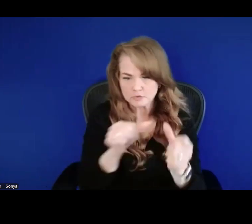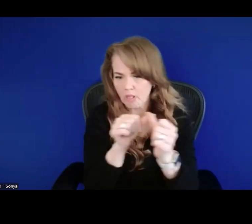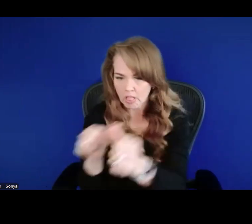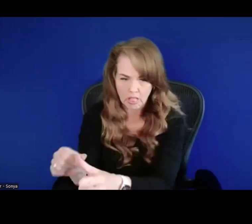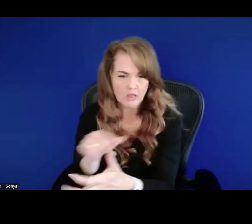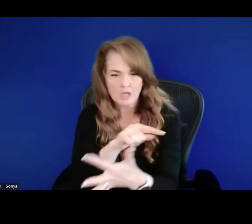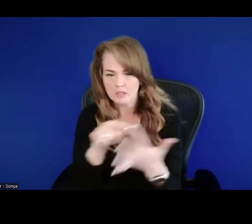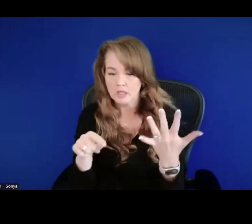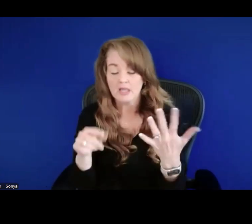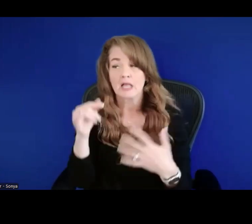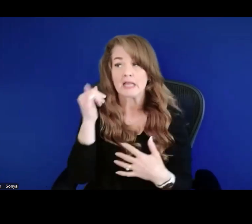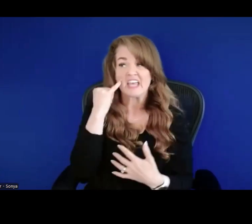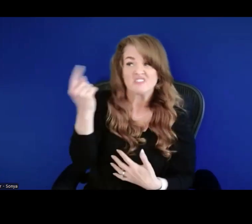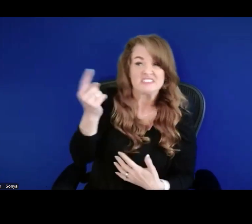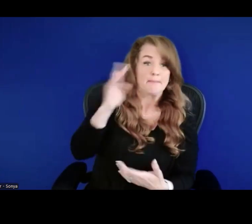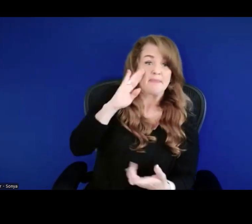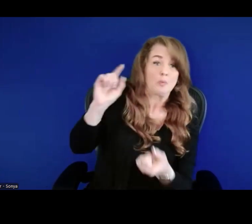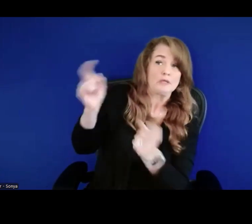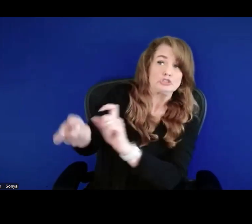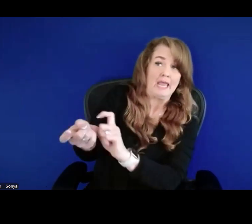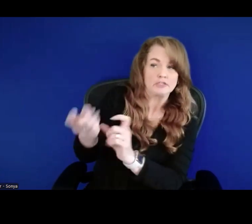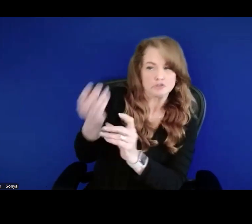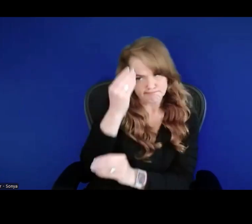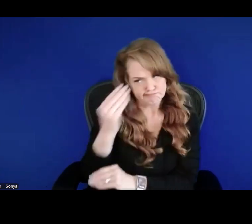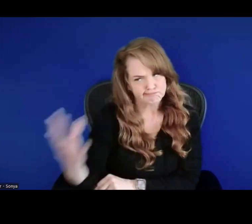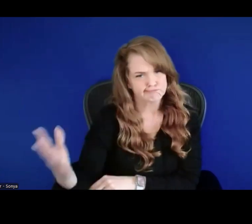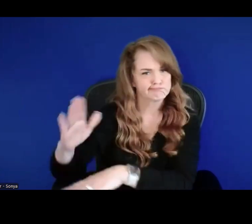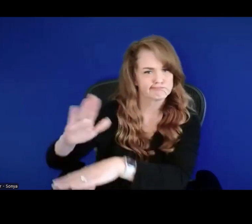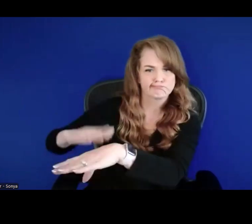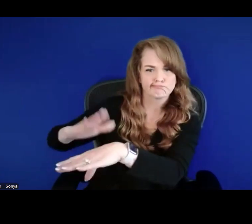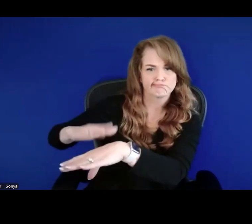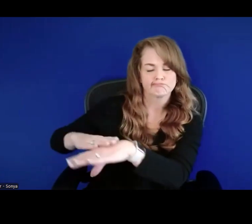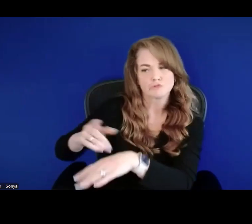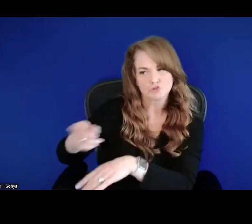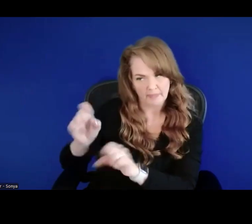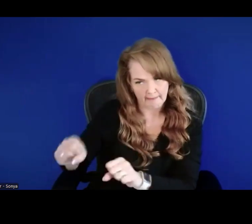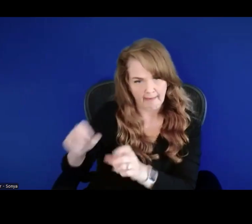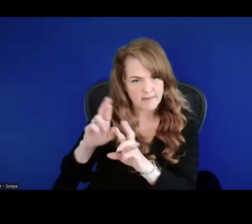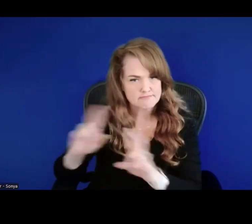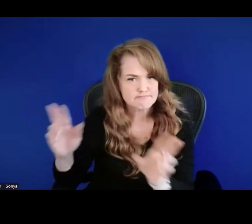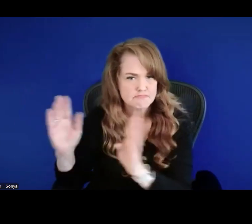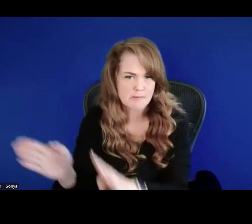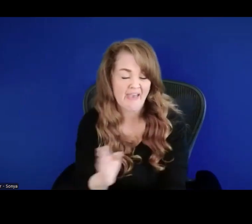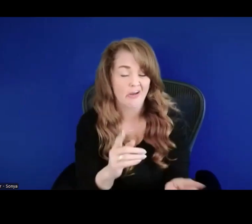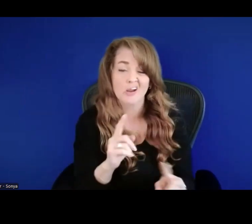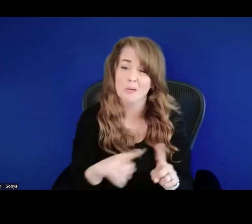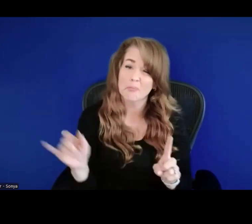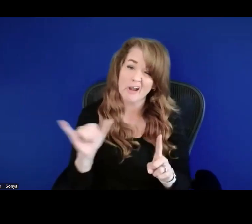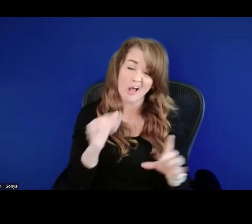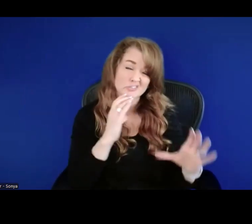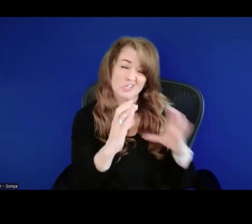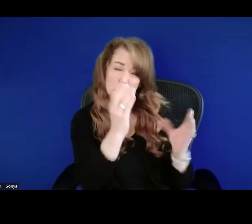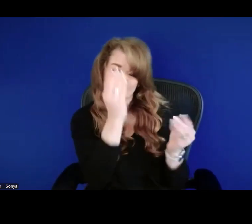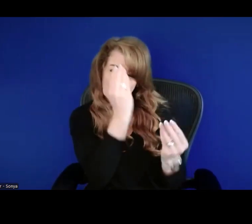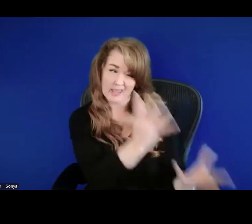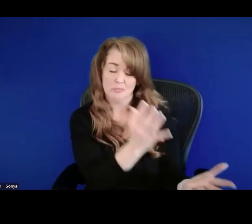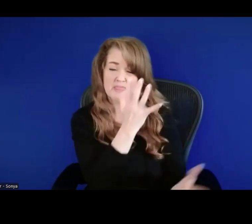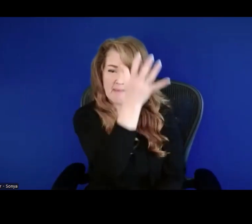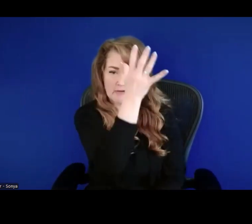going to be a change coming up, so they can prepare for that change. And then also just good communication with the parents. Did the kid have a rotten day in the morning? What does it look